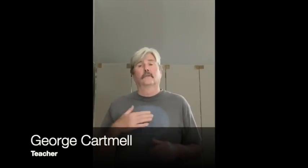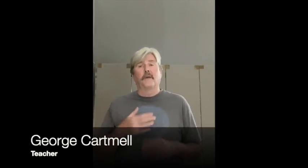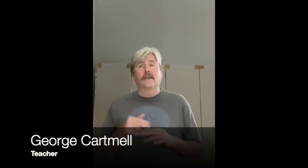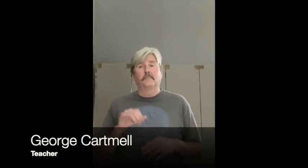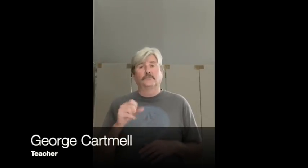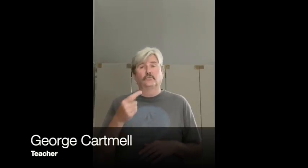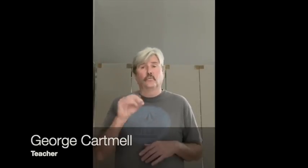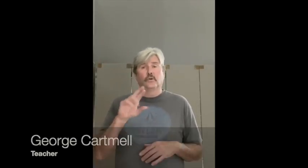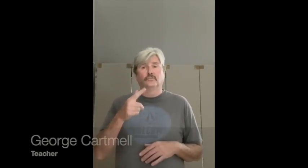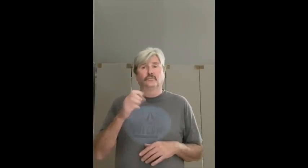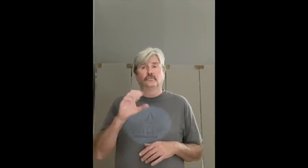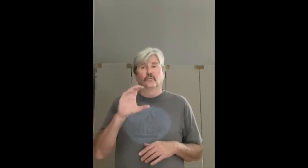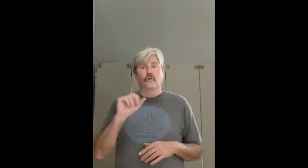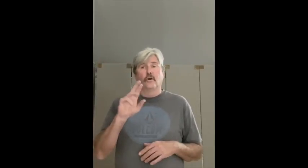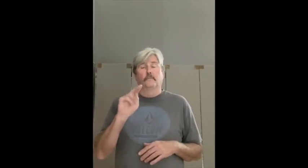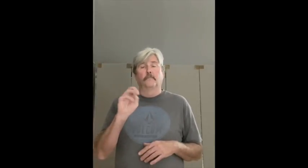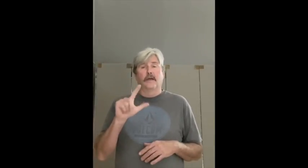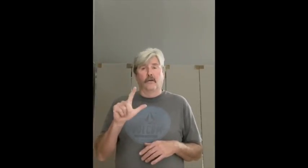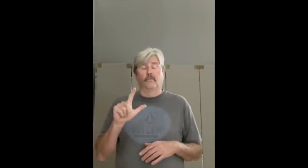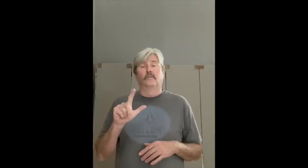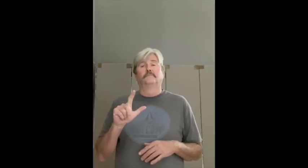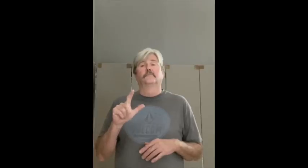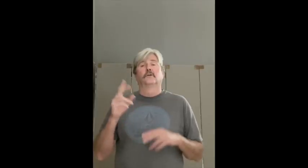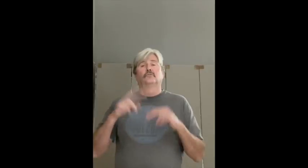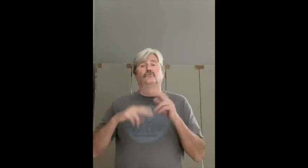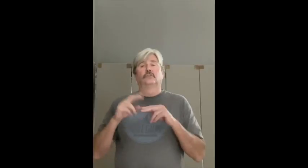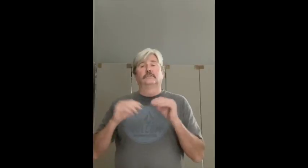name is George Cartmel and I'm the construction teacher.